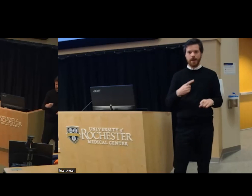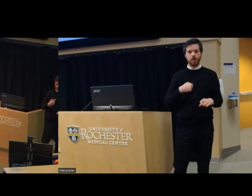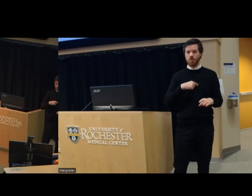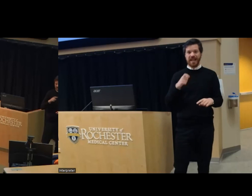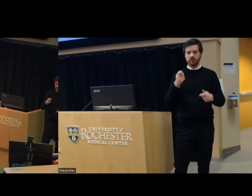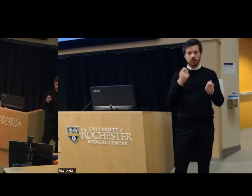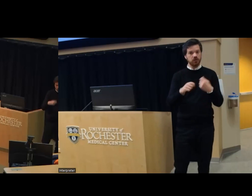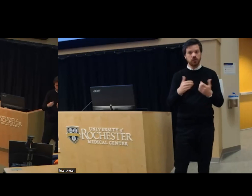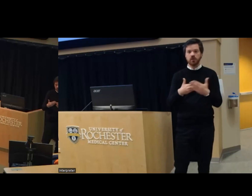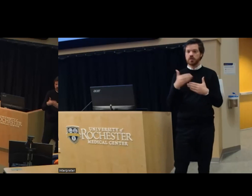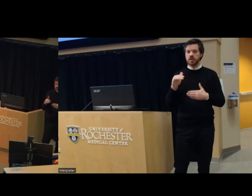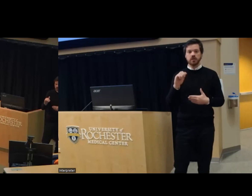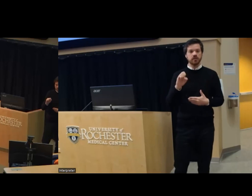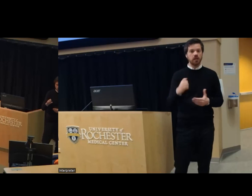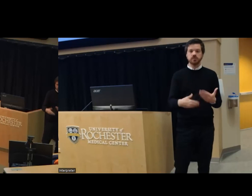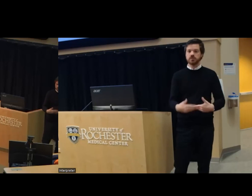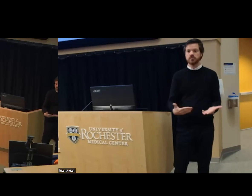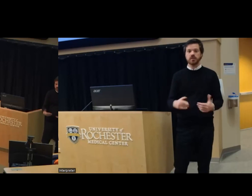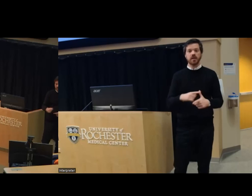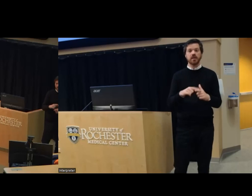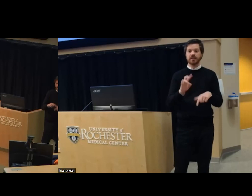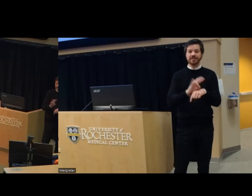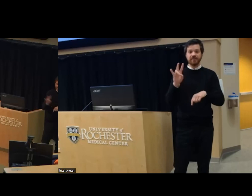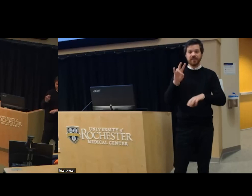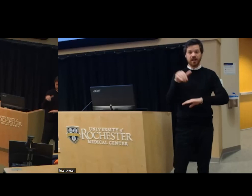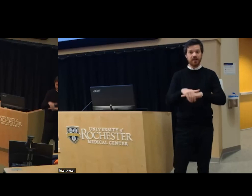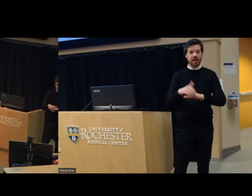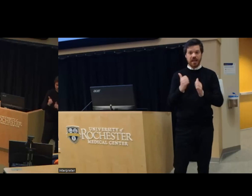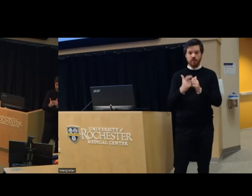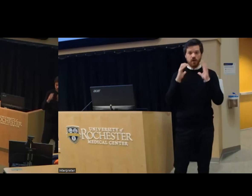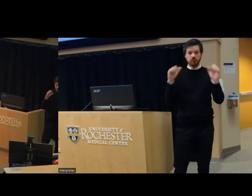get the next case in and then at 7 o'clock at night everybody wants to go home well there's